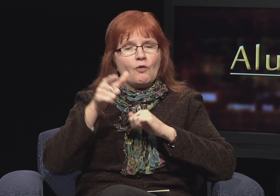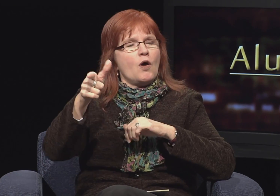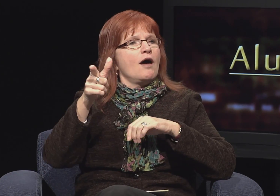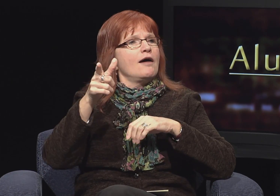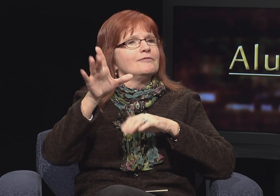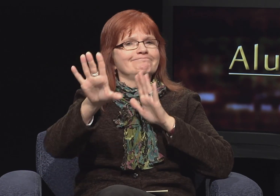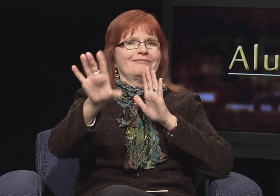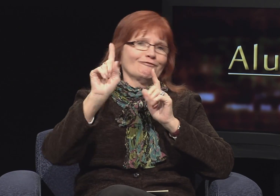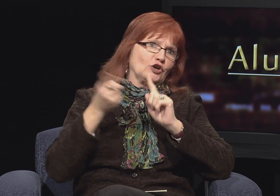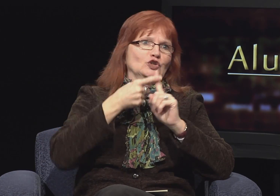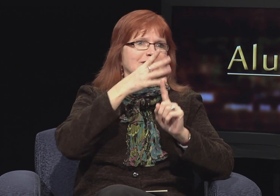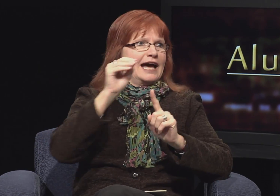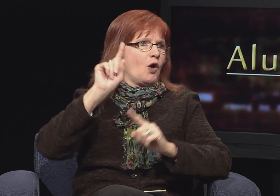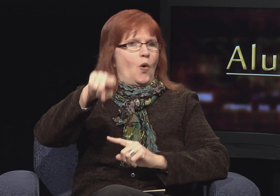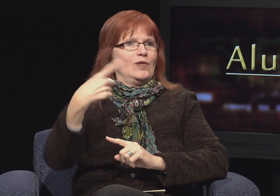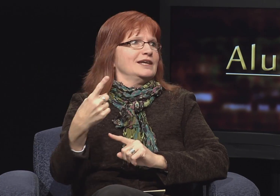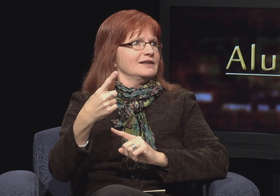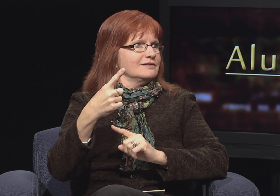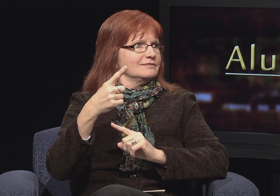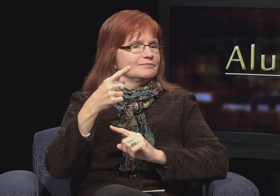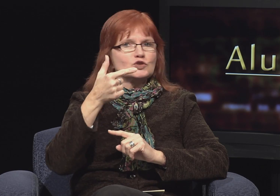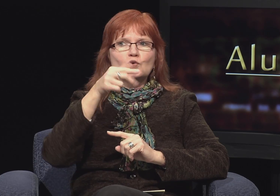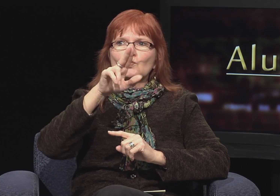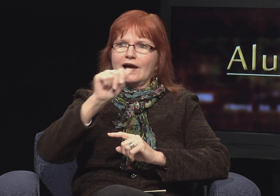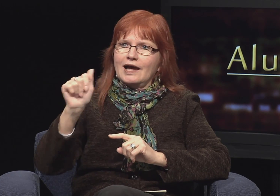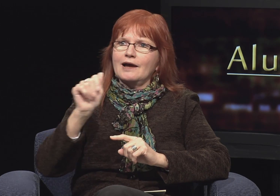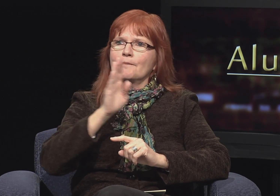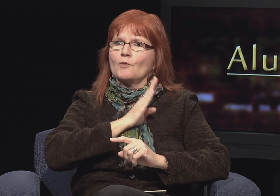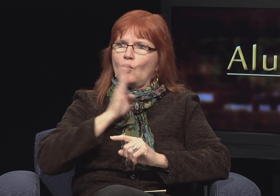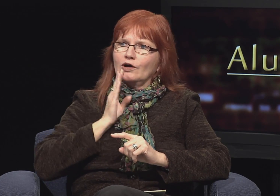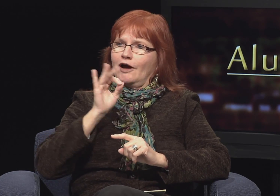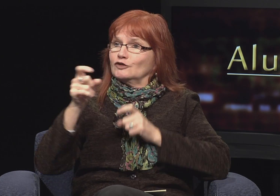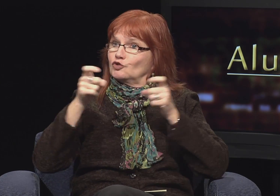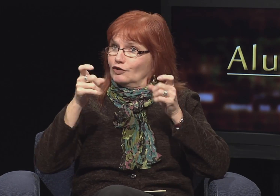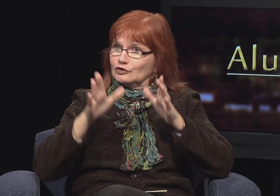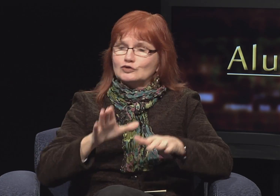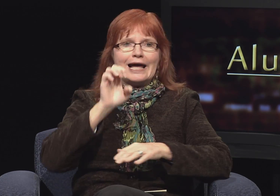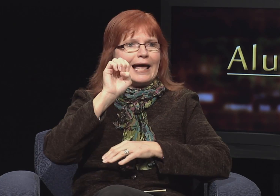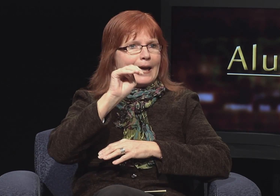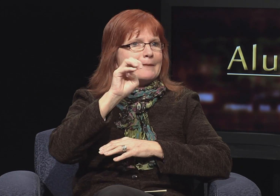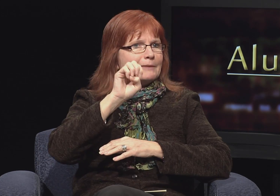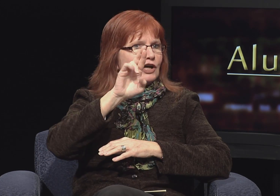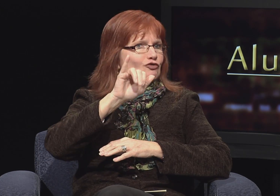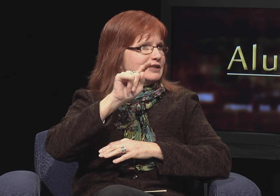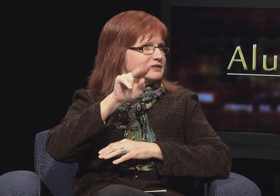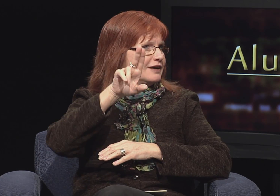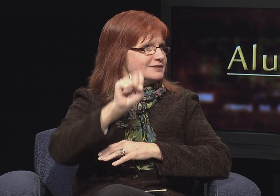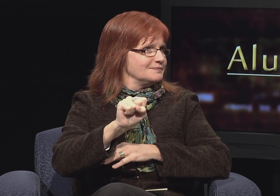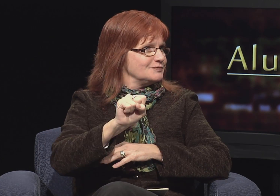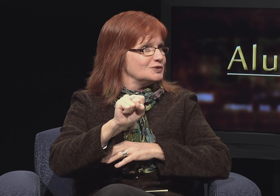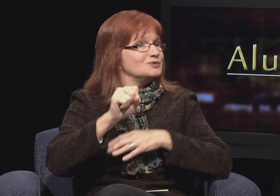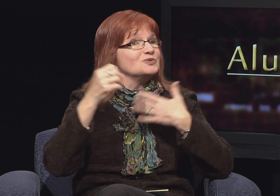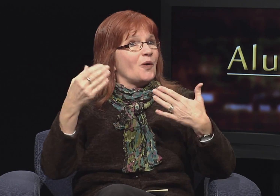GUAA Board of Directors Member Emeritus.